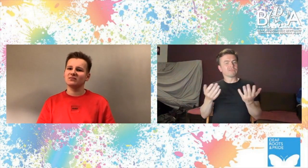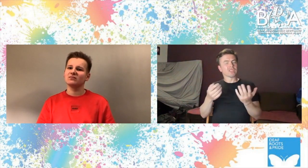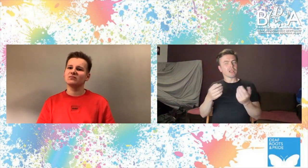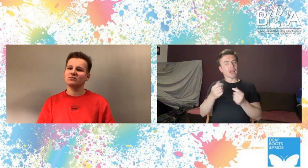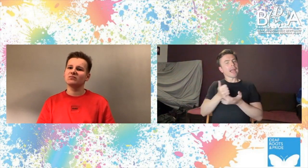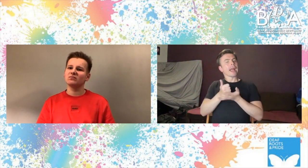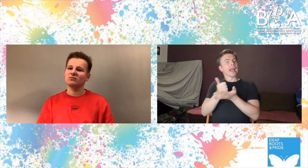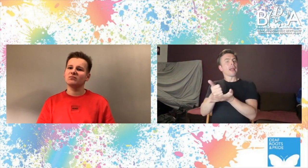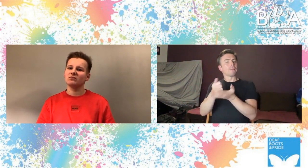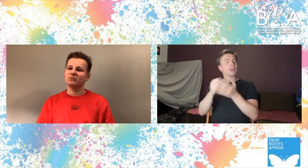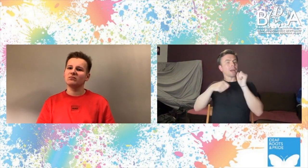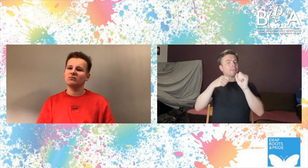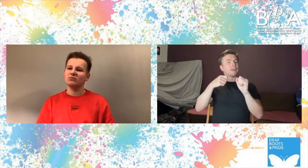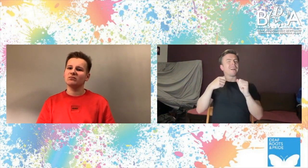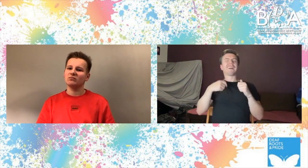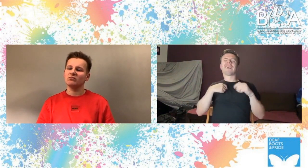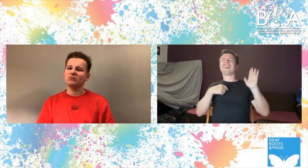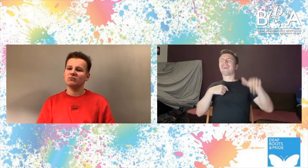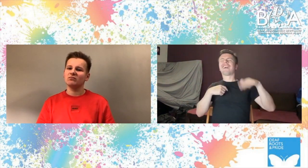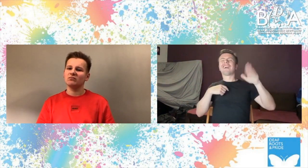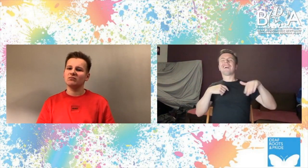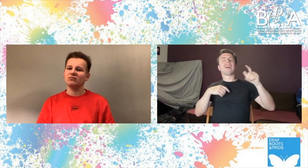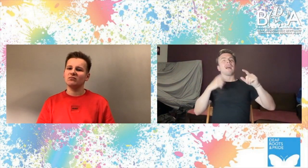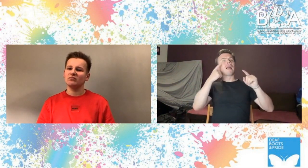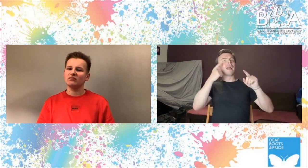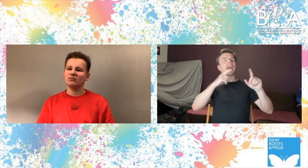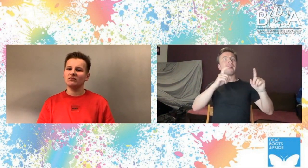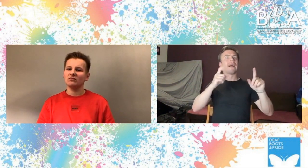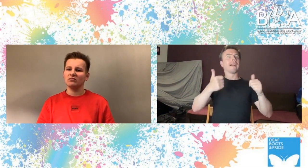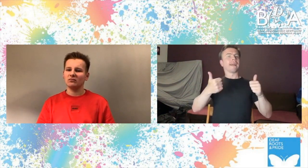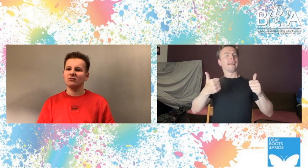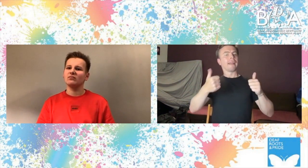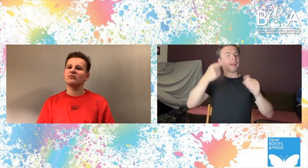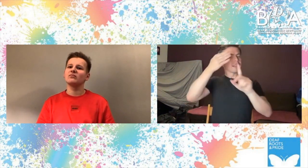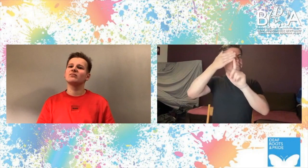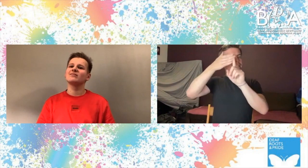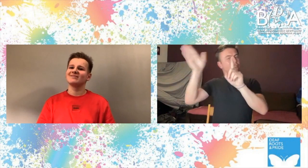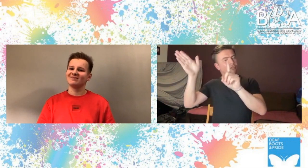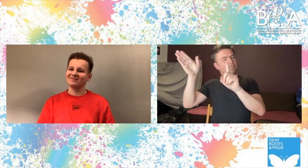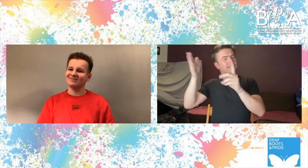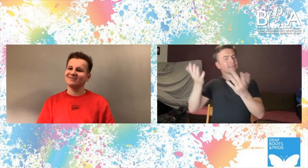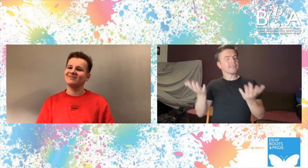Just think about the task of taking photographs. That can help you distract